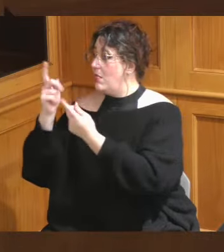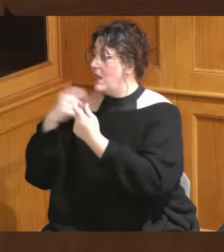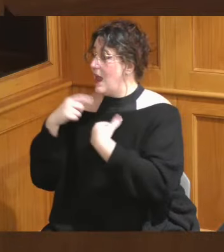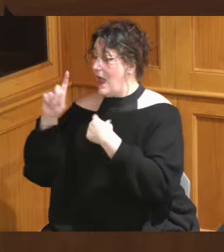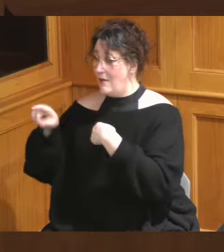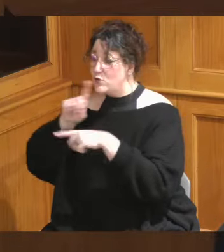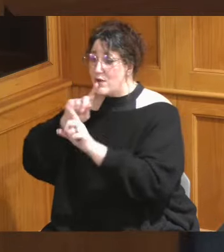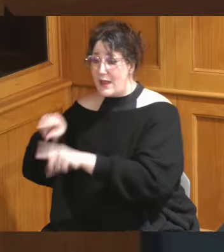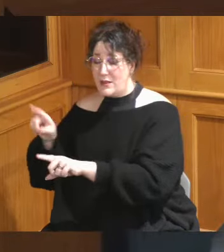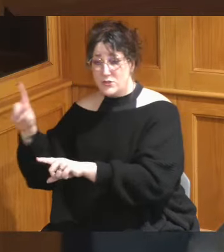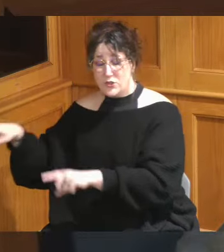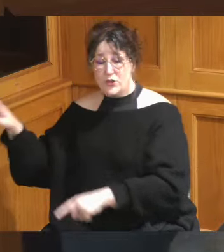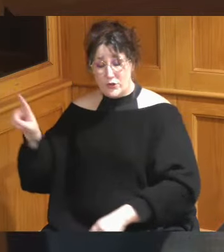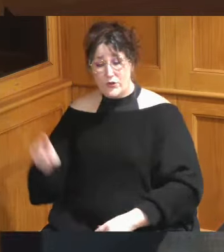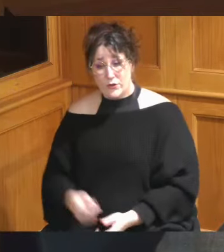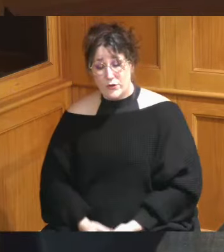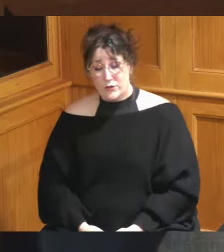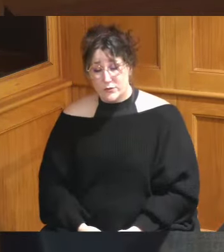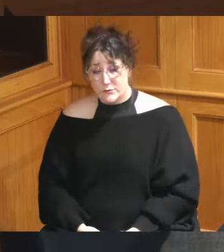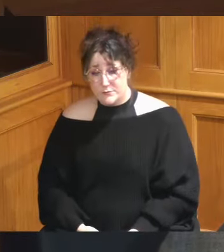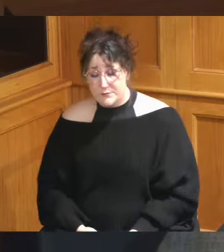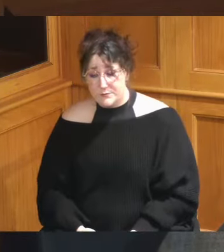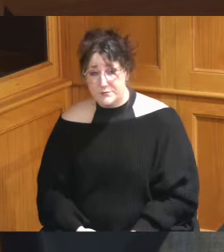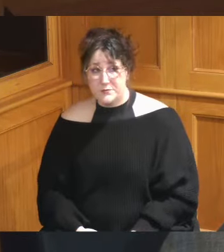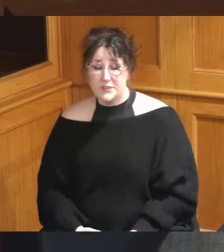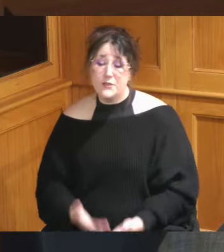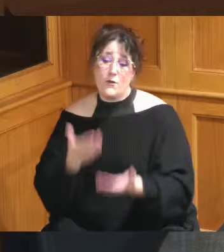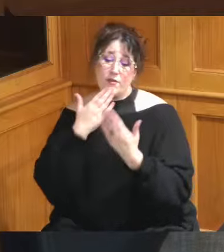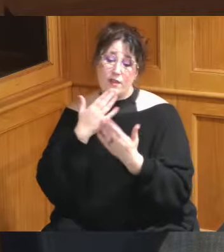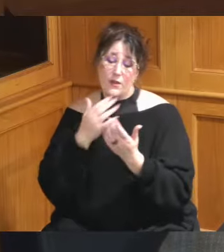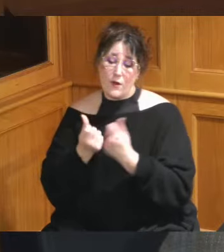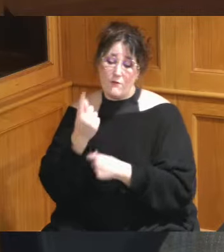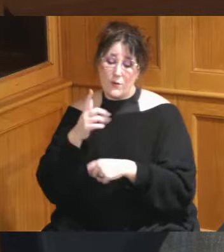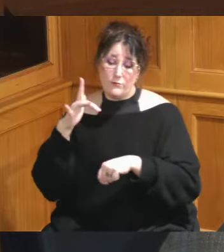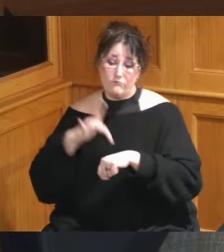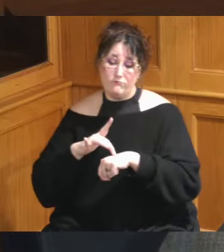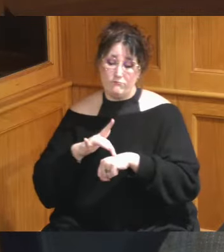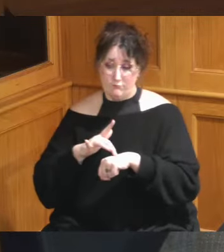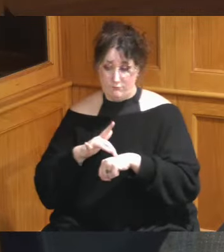to the people that are out here struggling." So, thank you all for working on this. Thanks to the